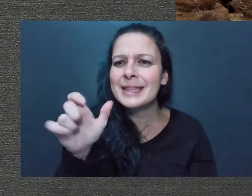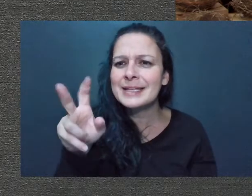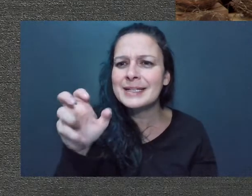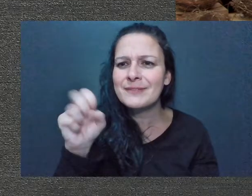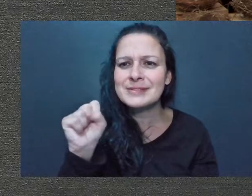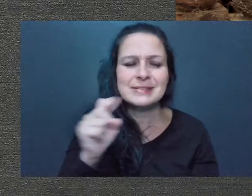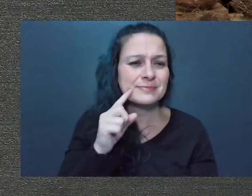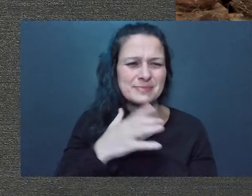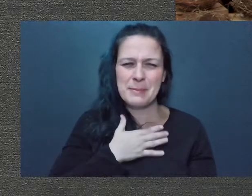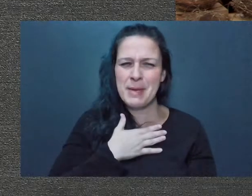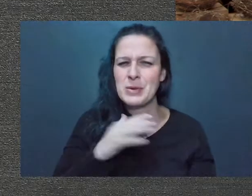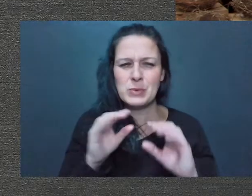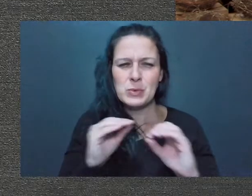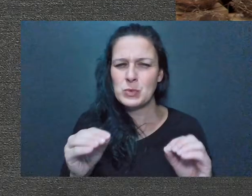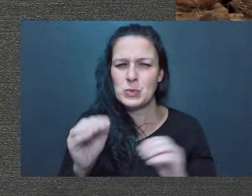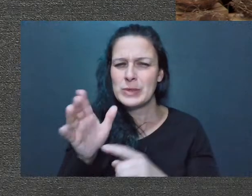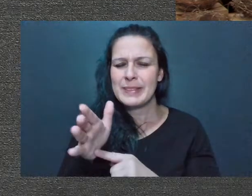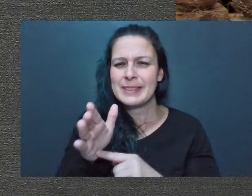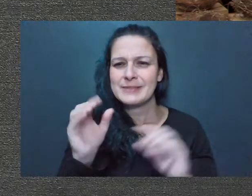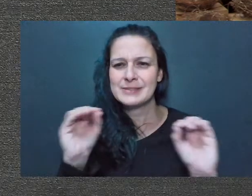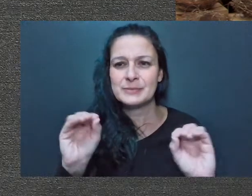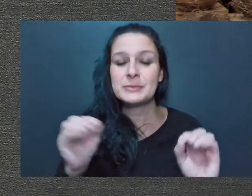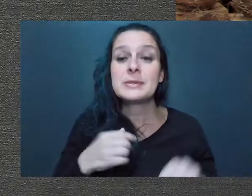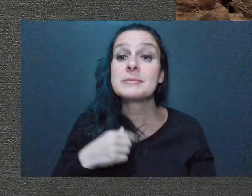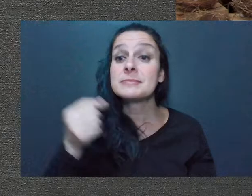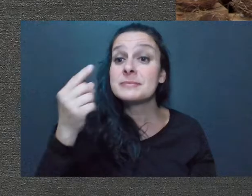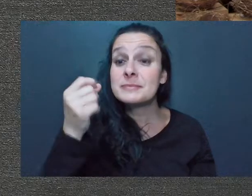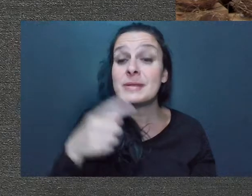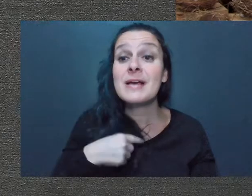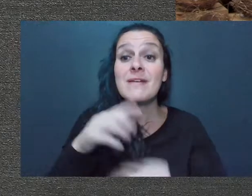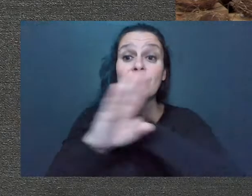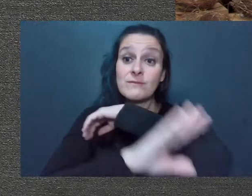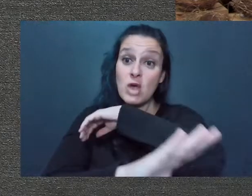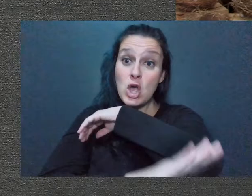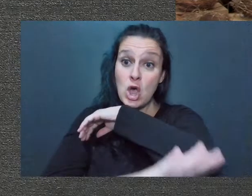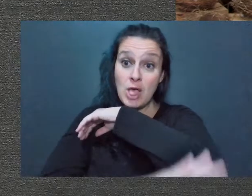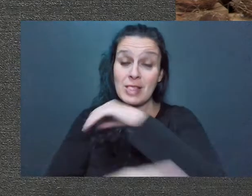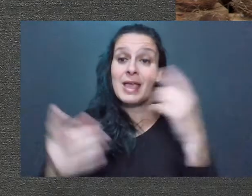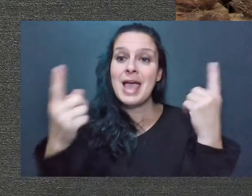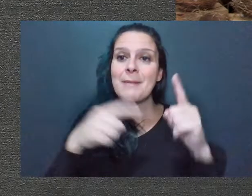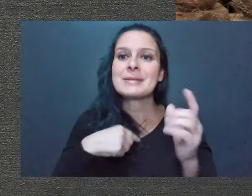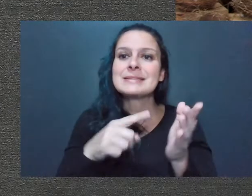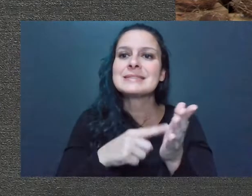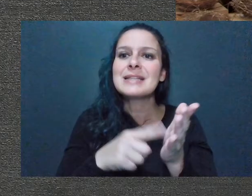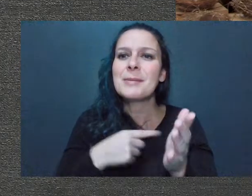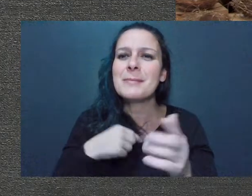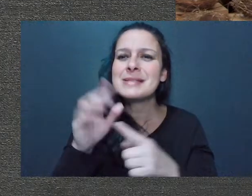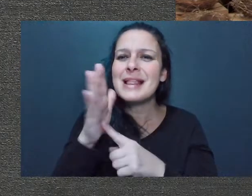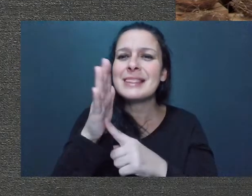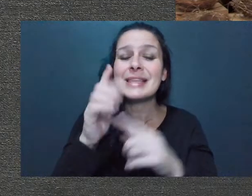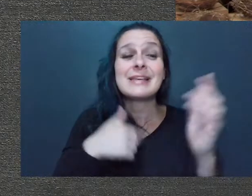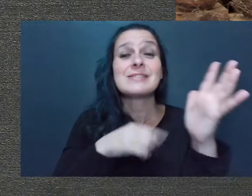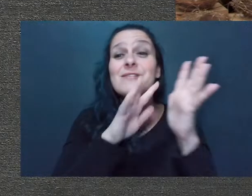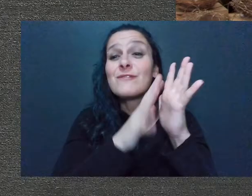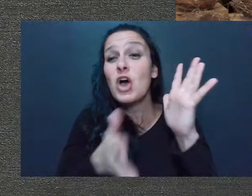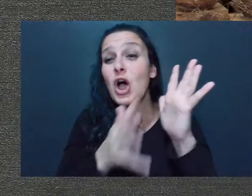I don't think I have one with any dried up leaves, but sometimes when the leaves fall, in the Fall and they get,